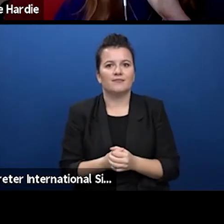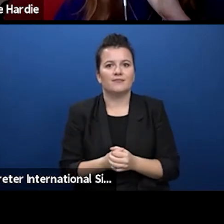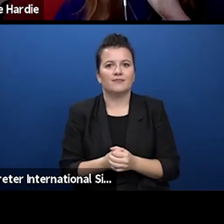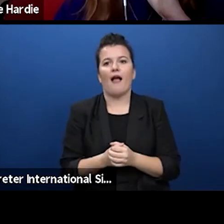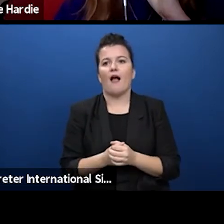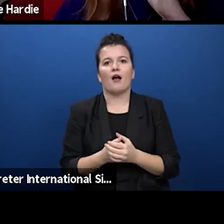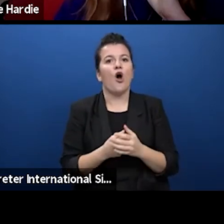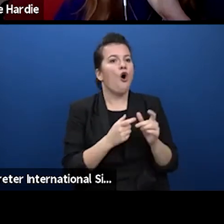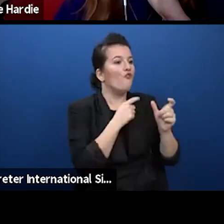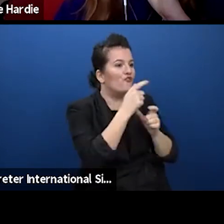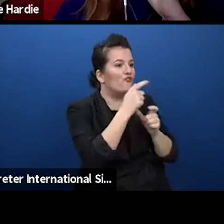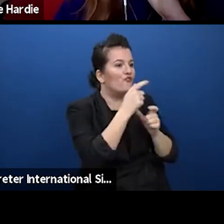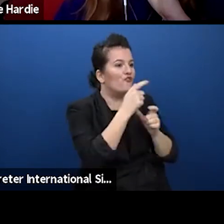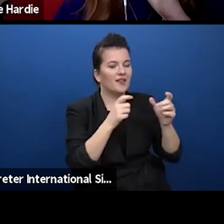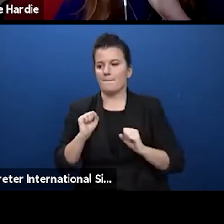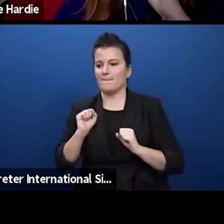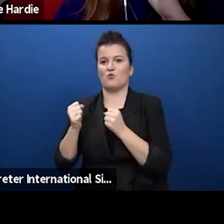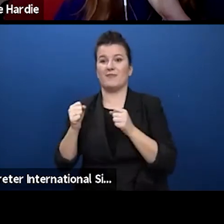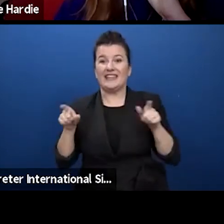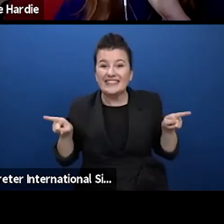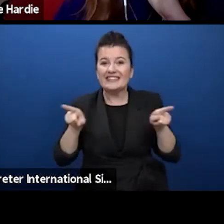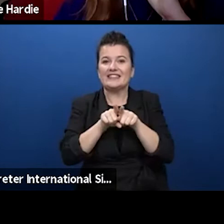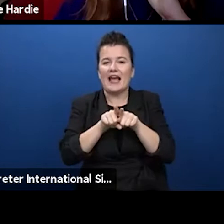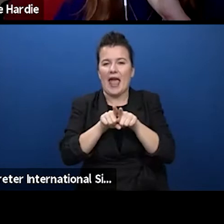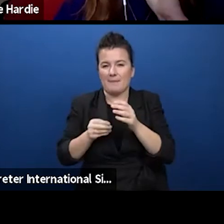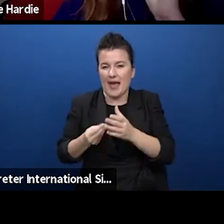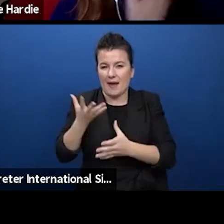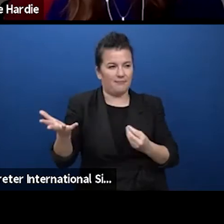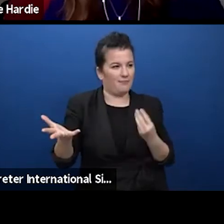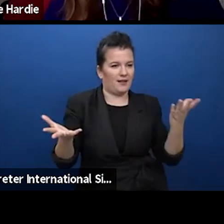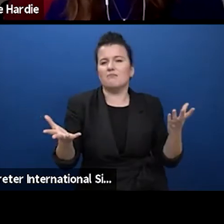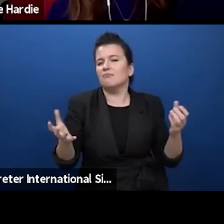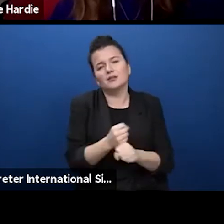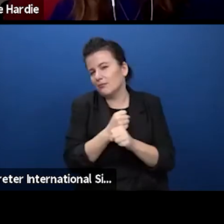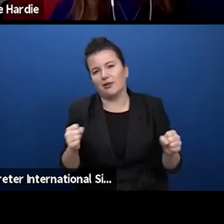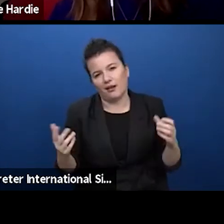words and that's a good thing actually. So I mean what we look for is like for example, we're like